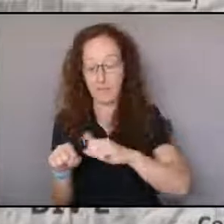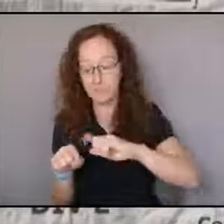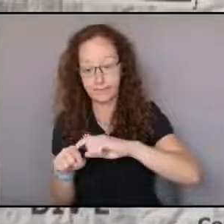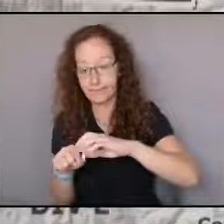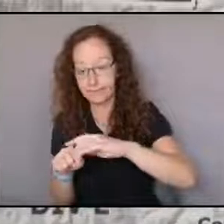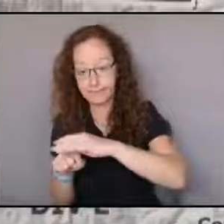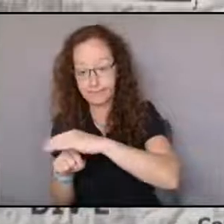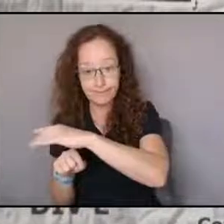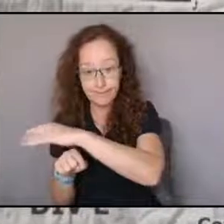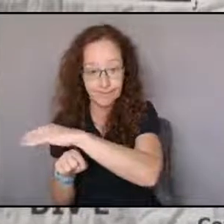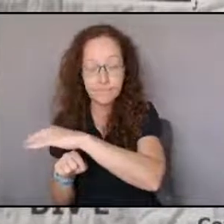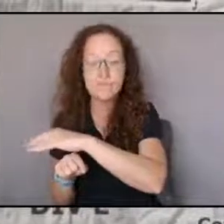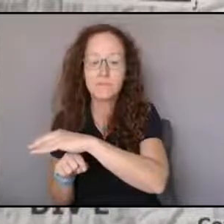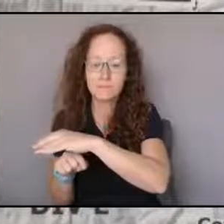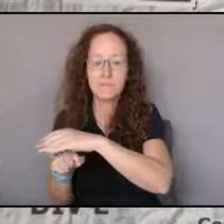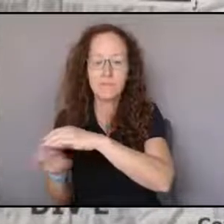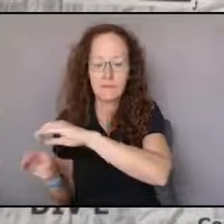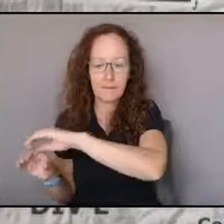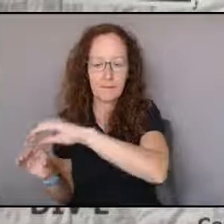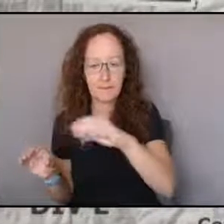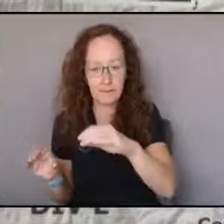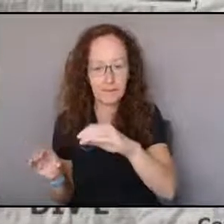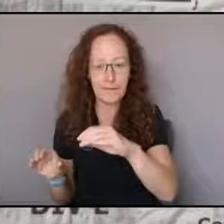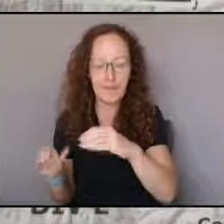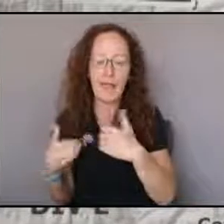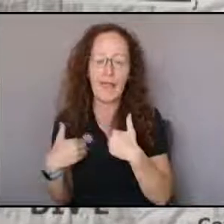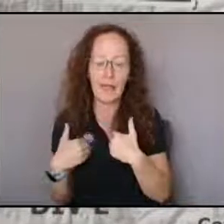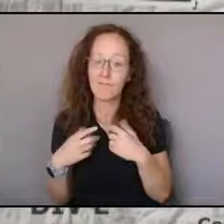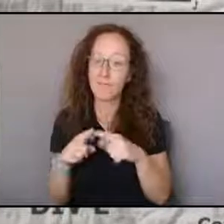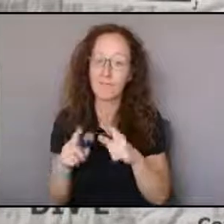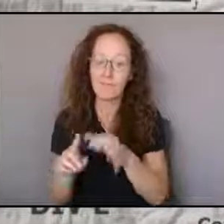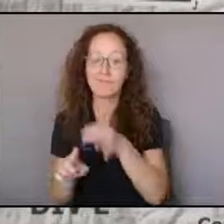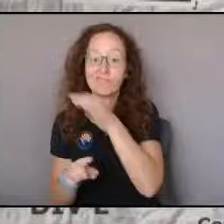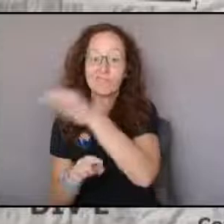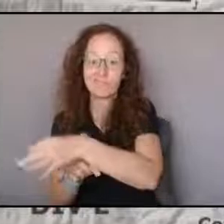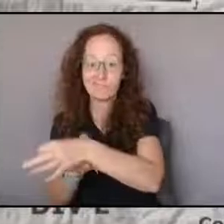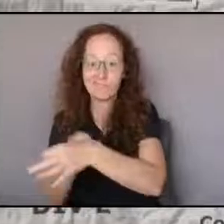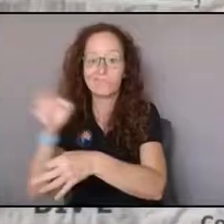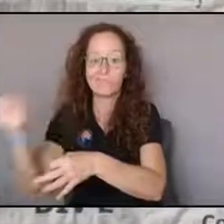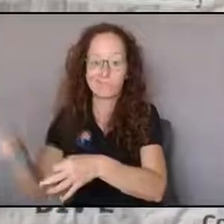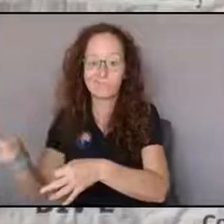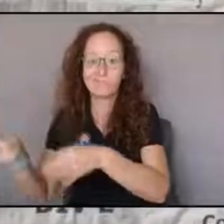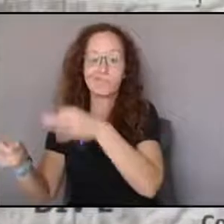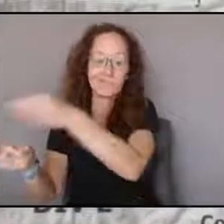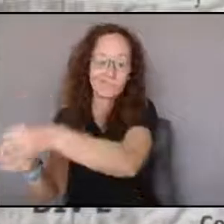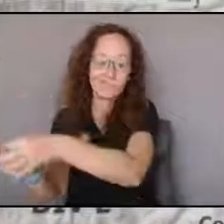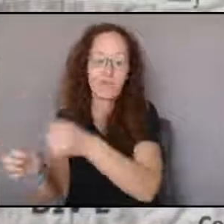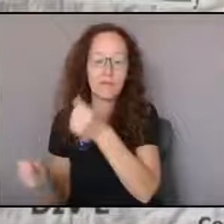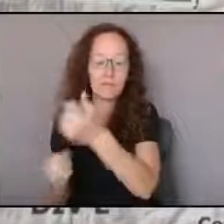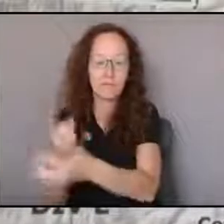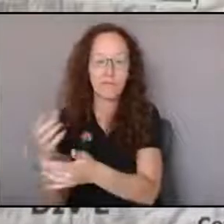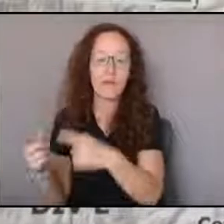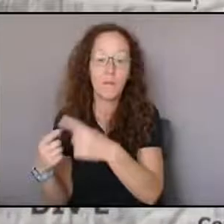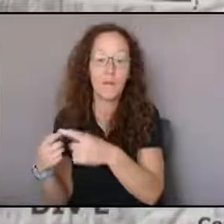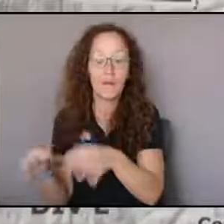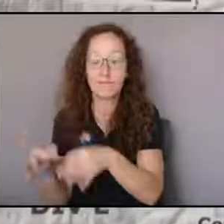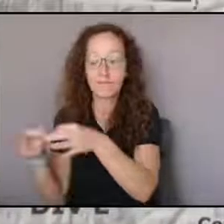LINE ON IT. IT KEEPS SPOTTING OUT ON 'EM, BUT THE SPOTS, WHEN IT DOES SPOT OUT, IS MOVING TOWARDS THE NORTH, BACK TO THE